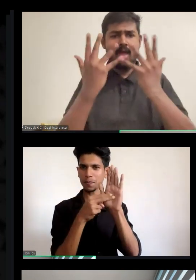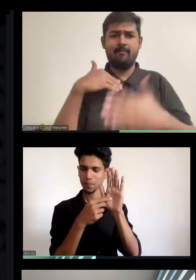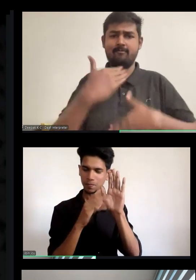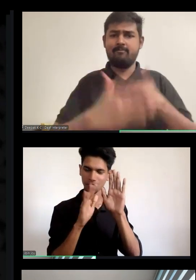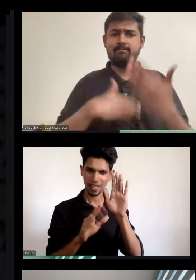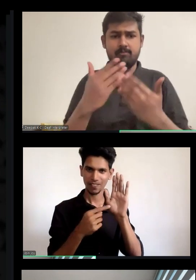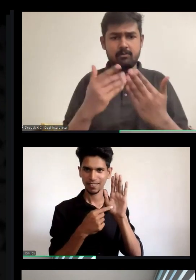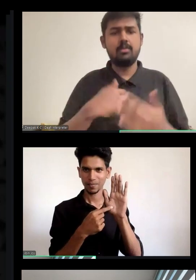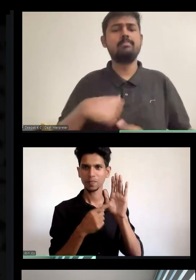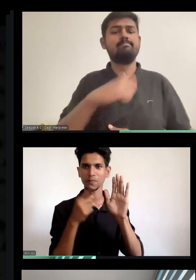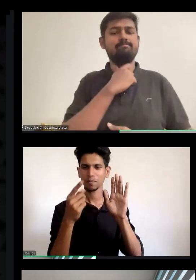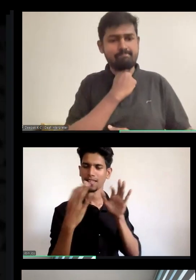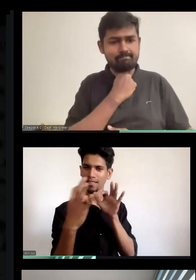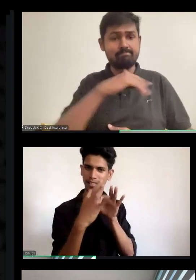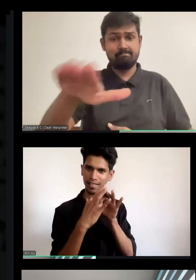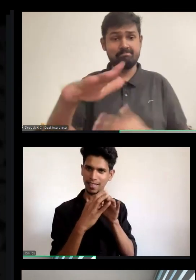with me. The slide also shows my bio.